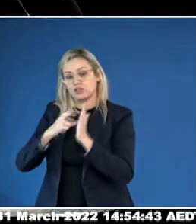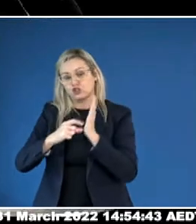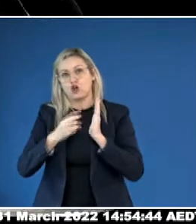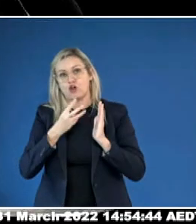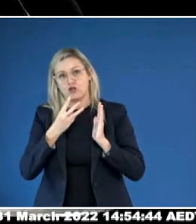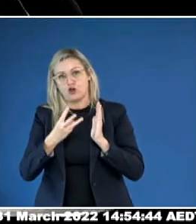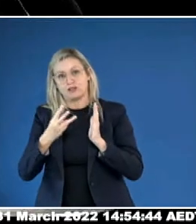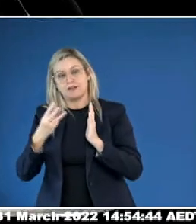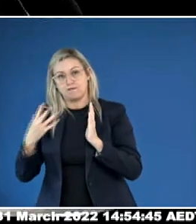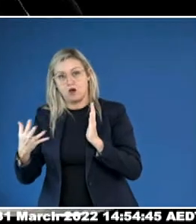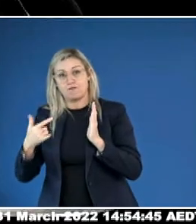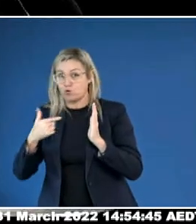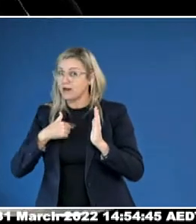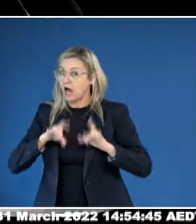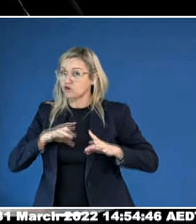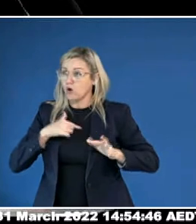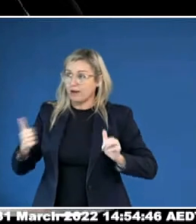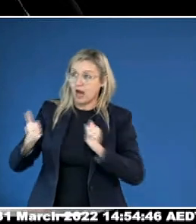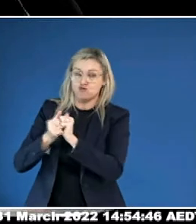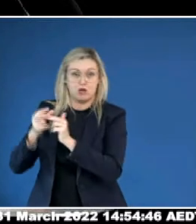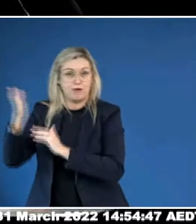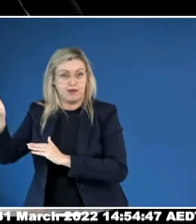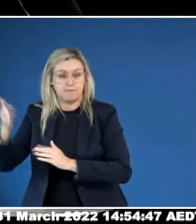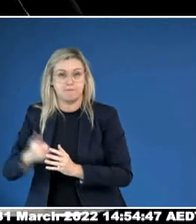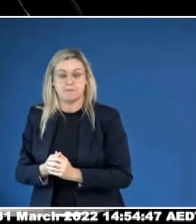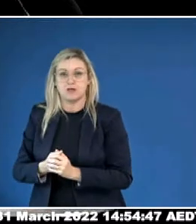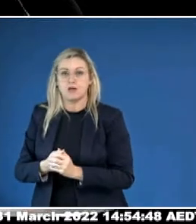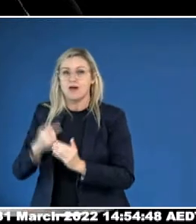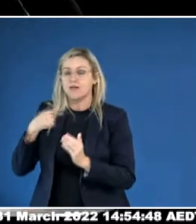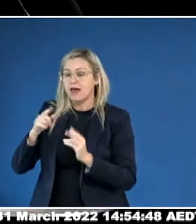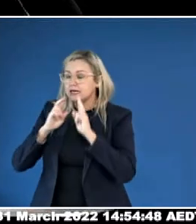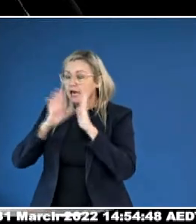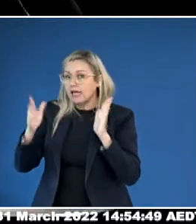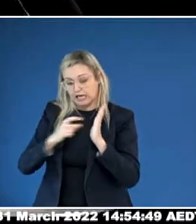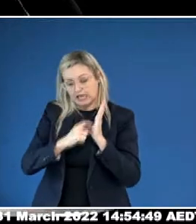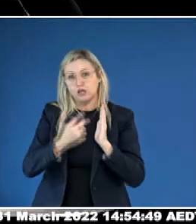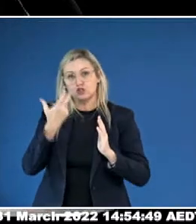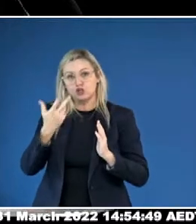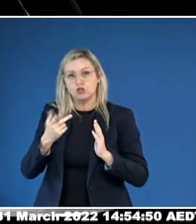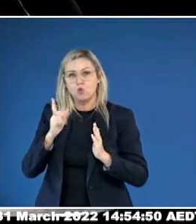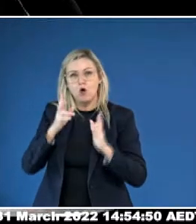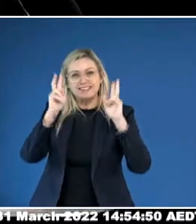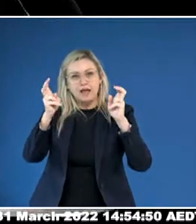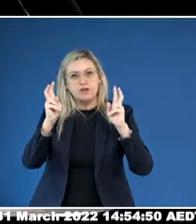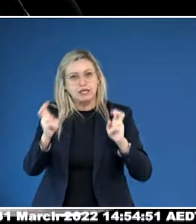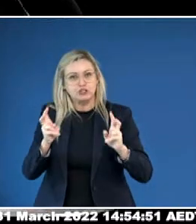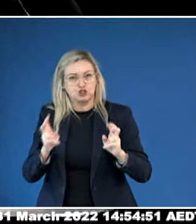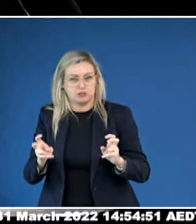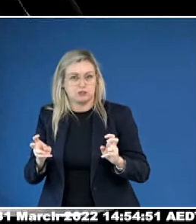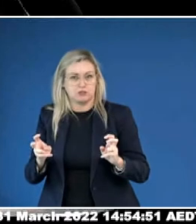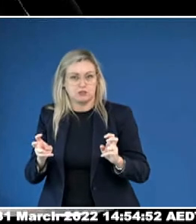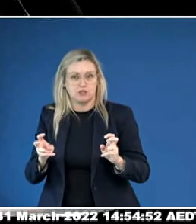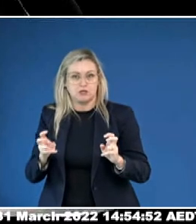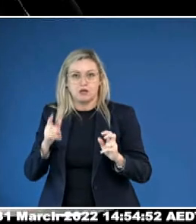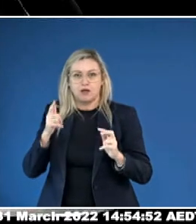signature to, clearly spells out the definitions and updates the thinking around